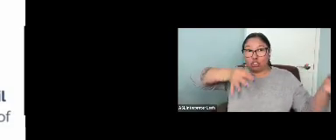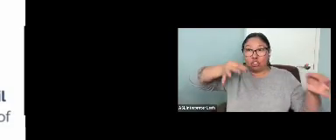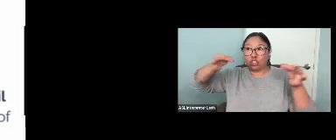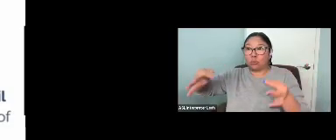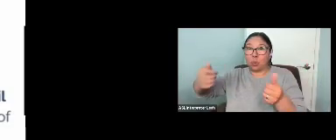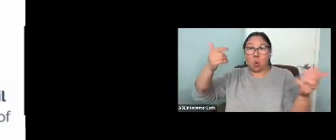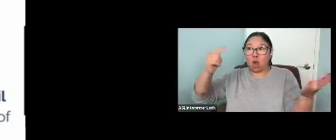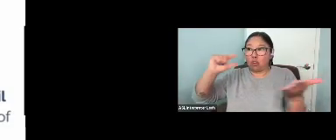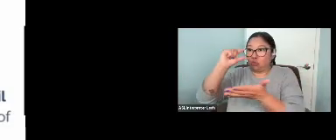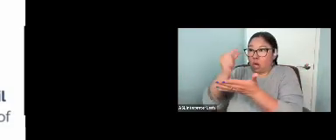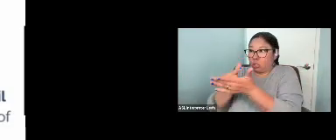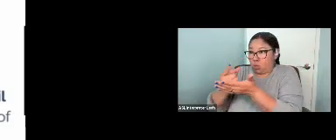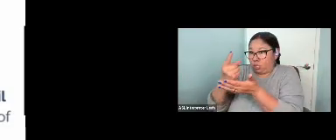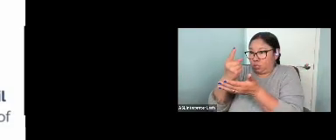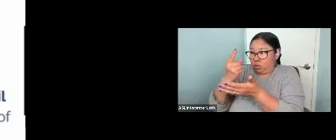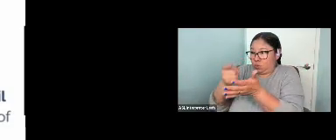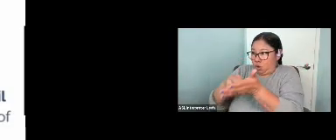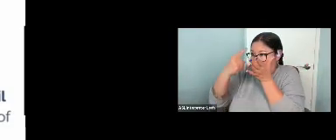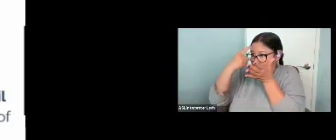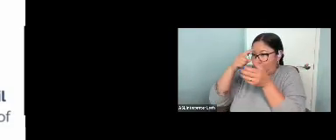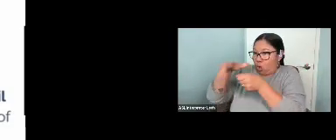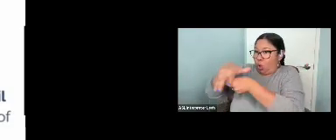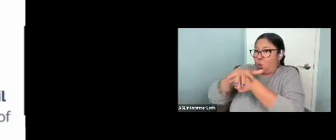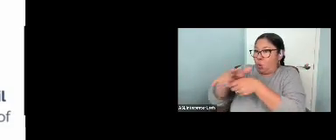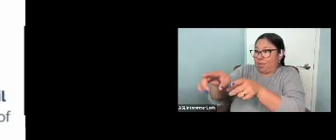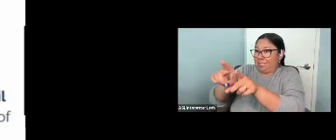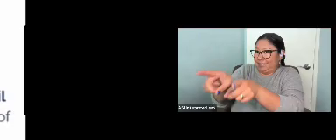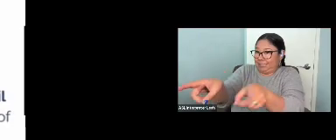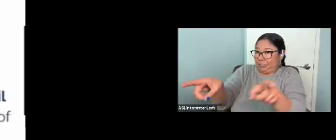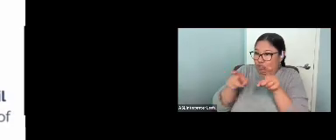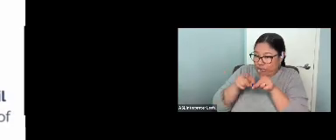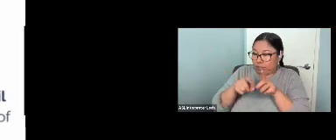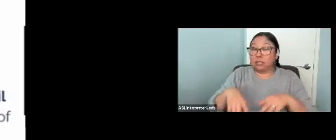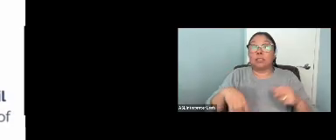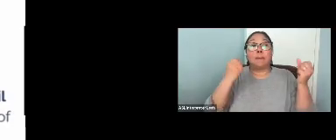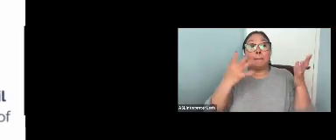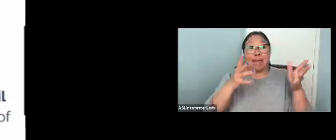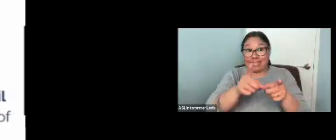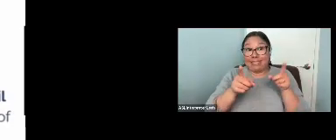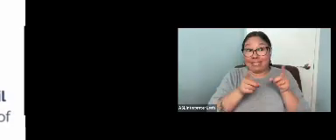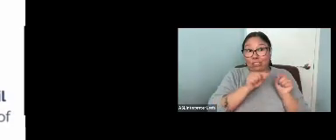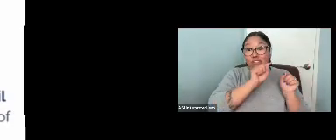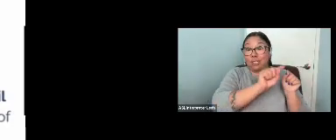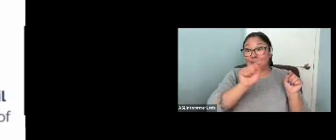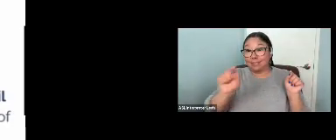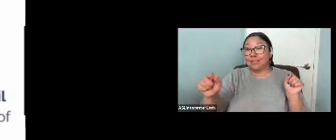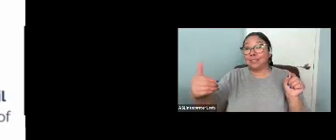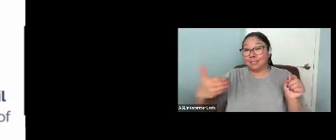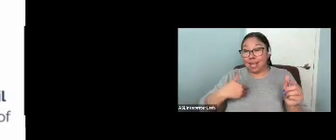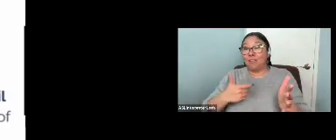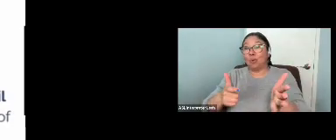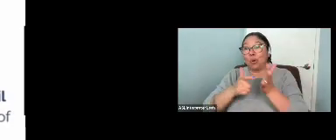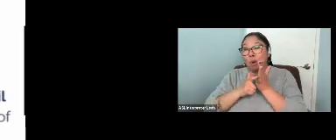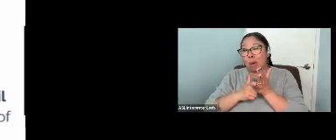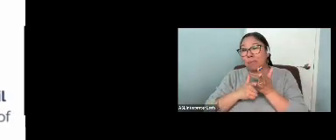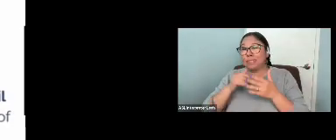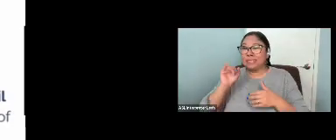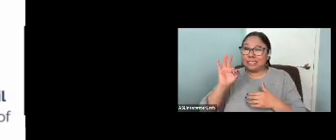are for that local district. And many districts have requirements whether it's community service